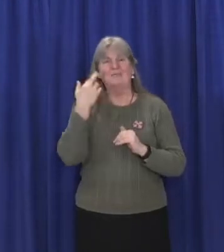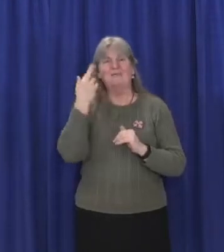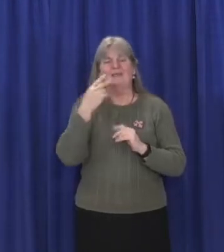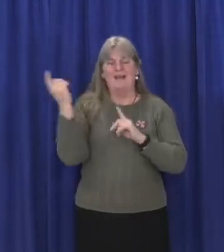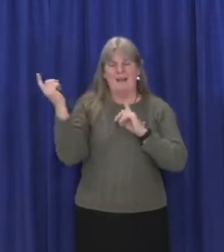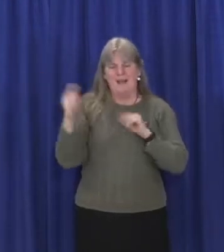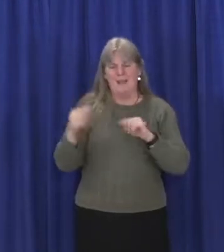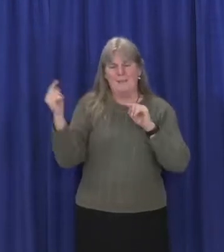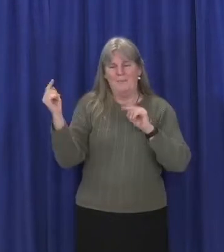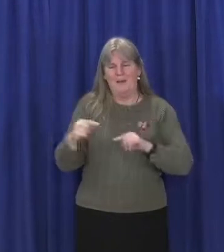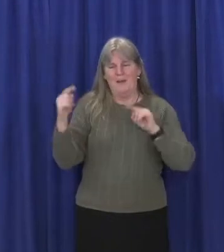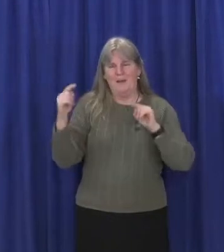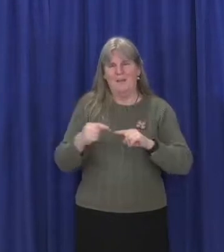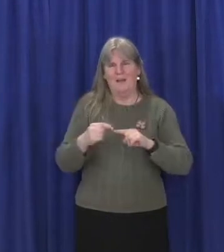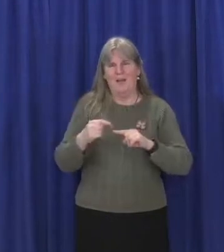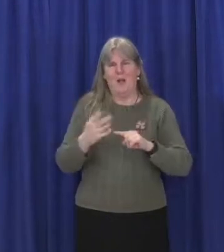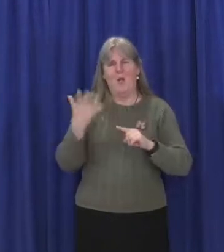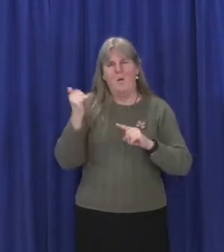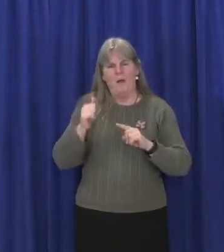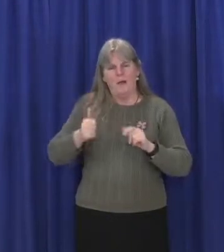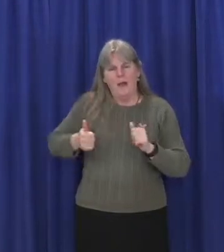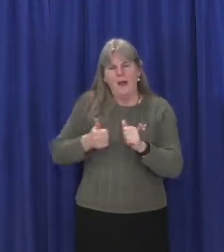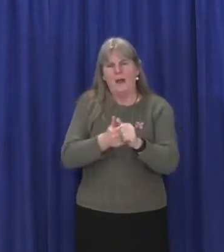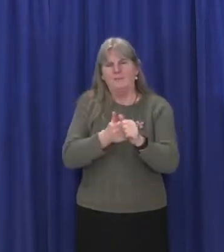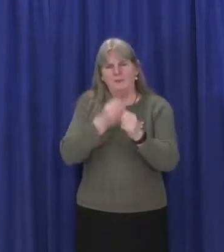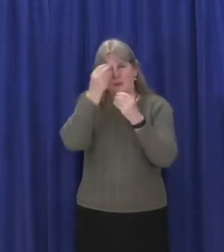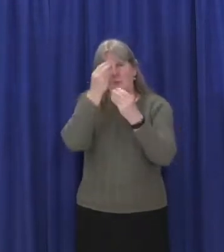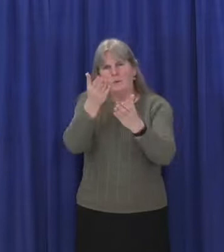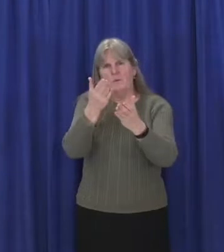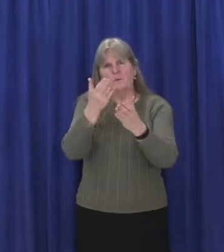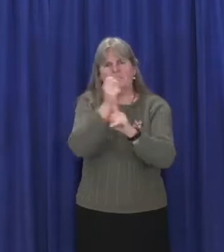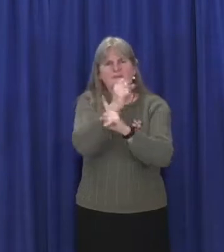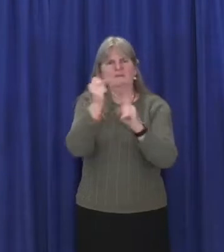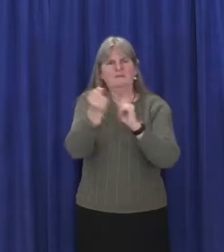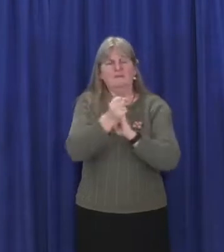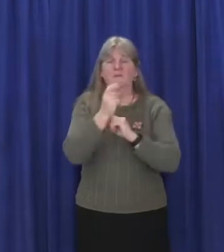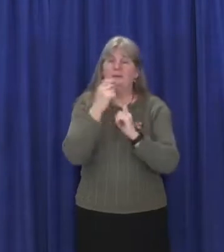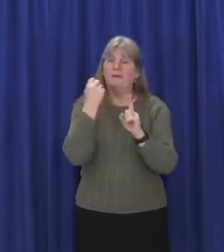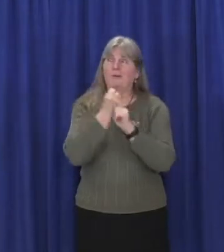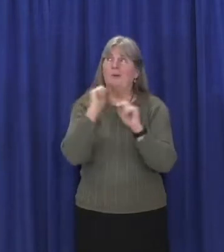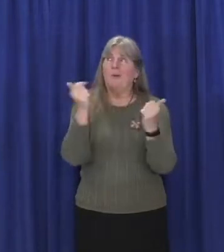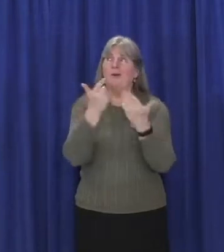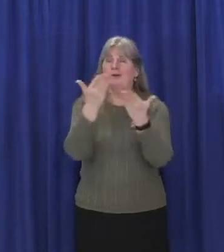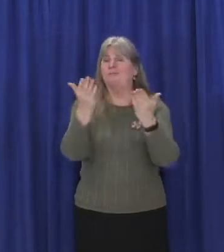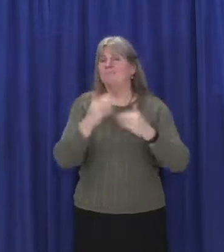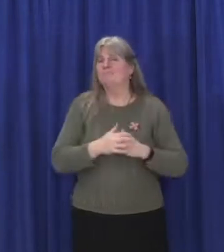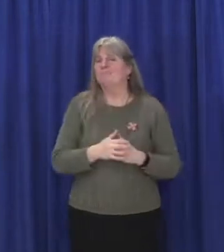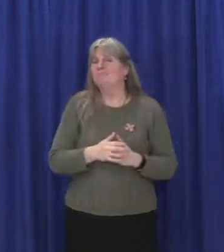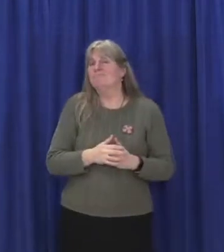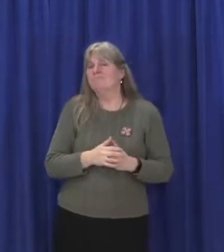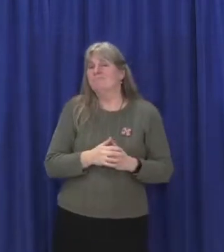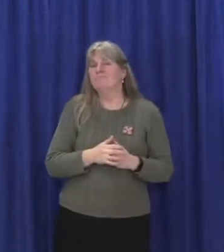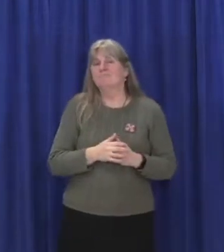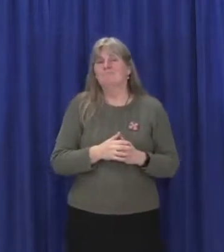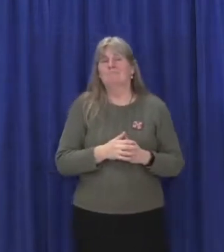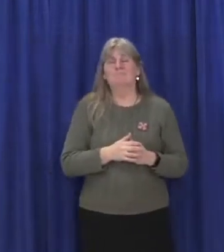regularly, is to help people know where we're at at this point in time, because it affects all of us so much. Thank you. Renée: Thank you.